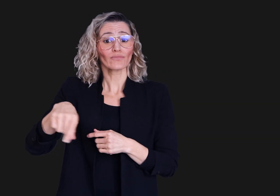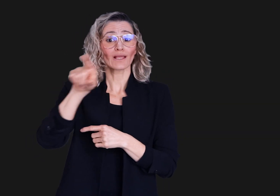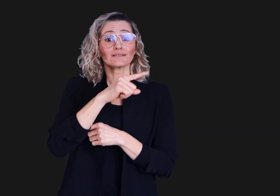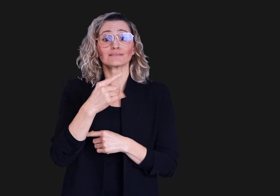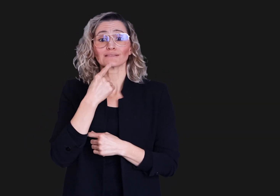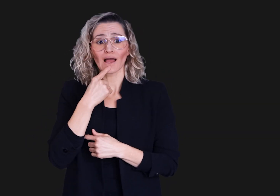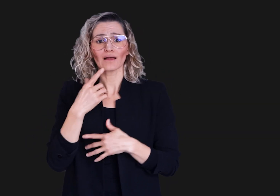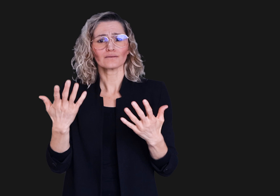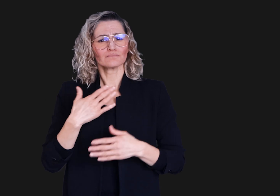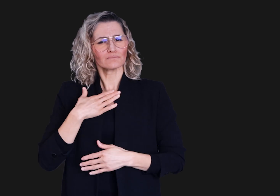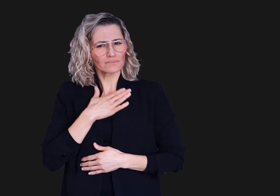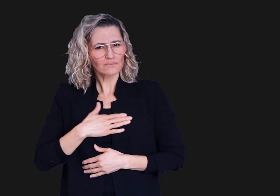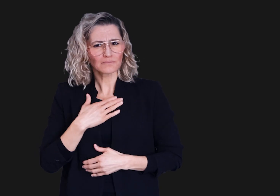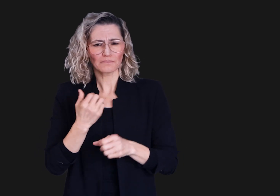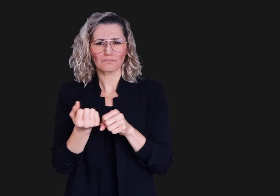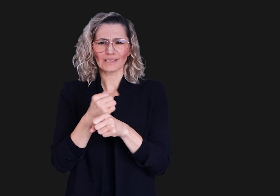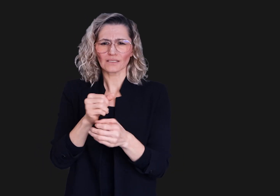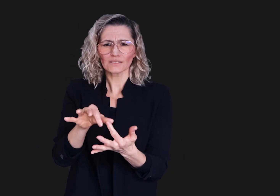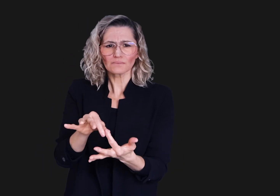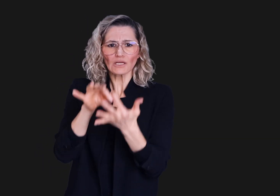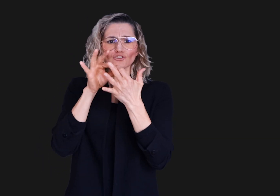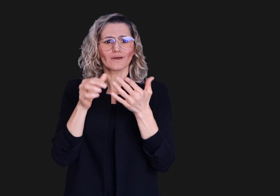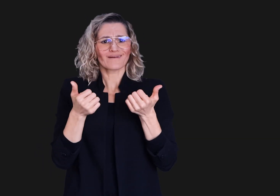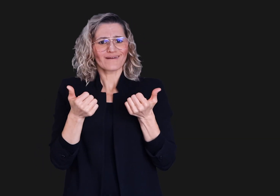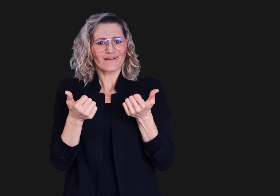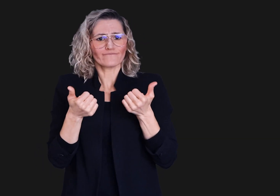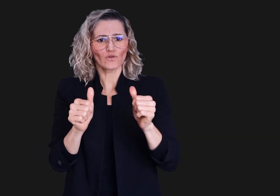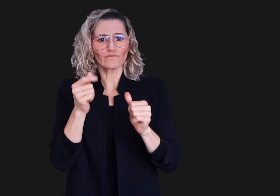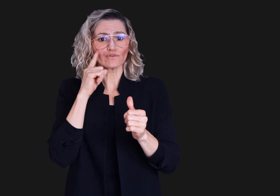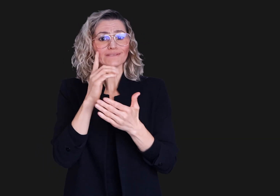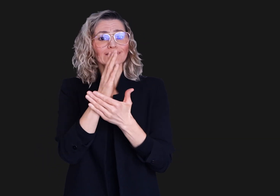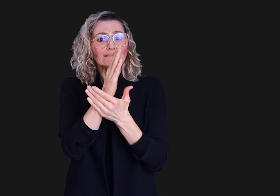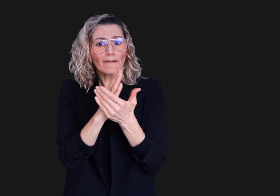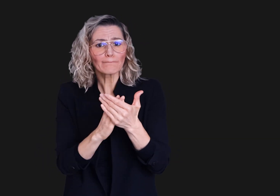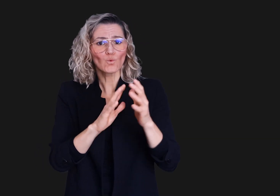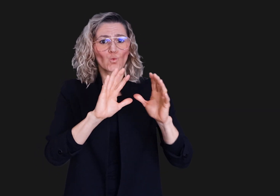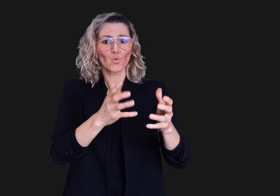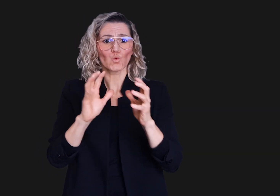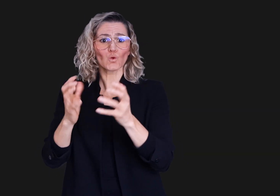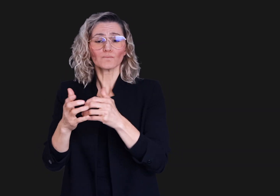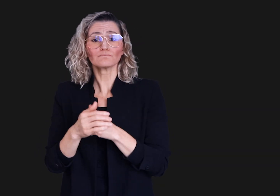They said to make a special effort for some groups.